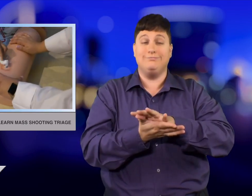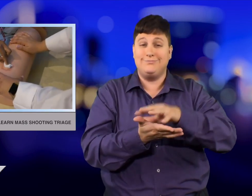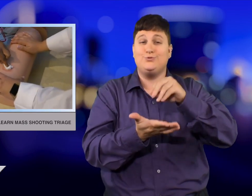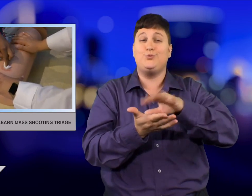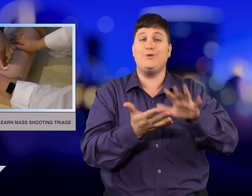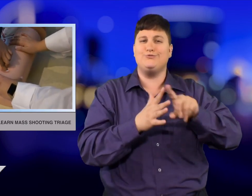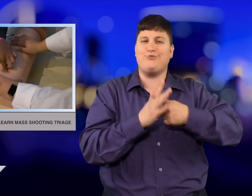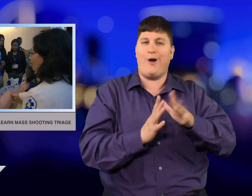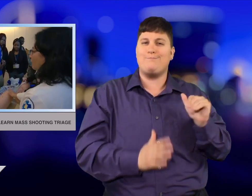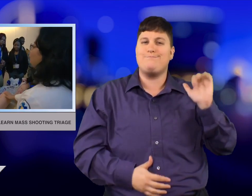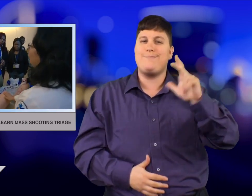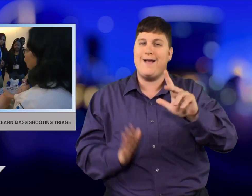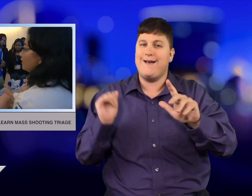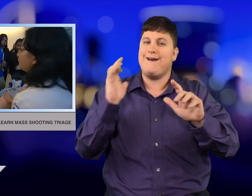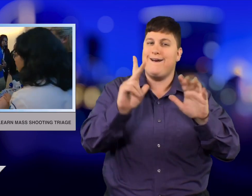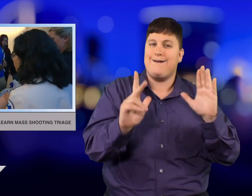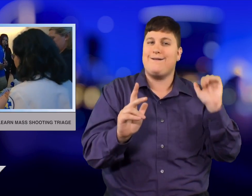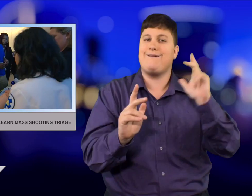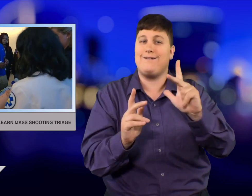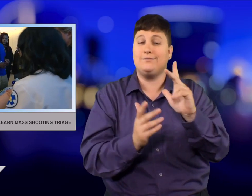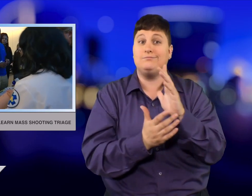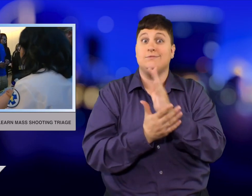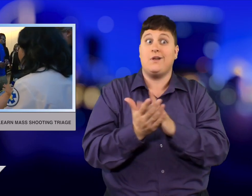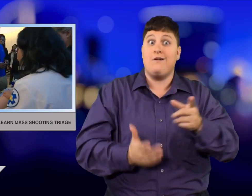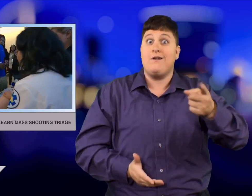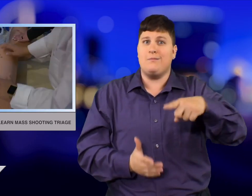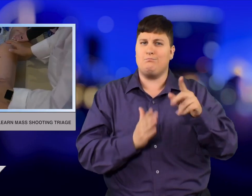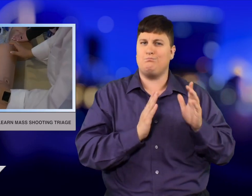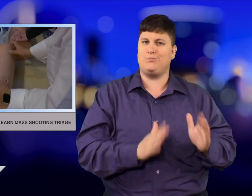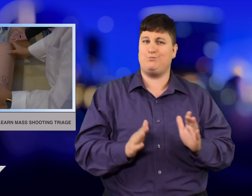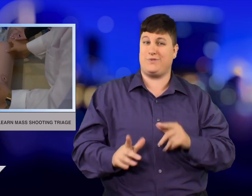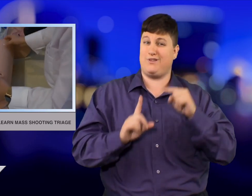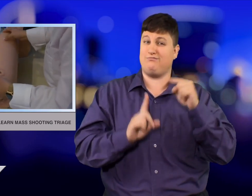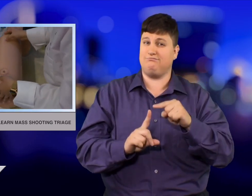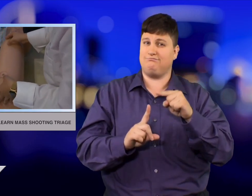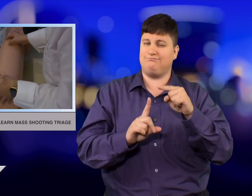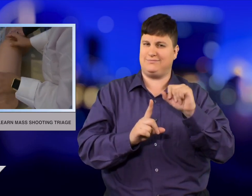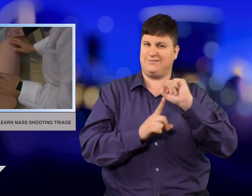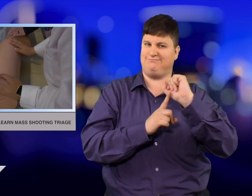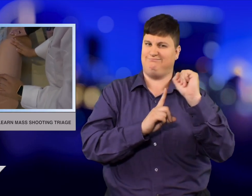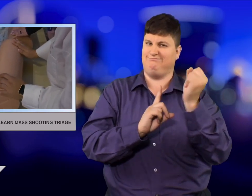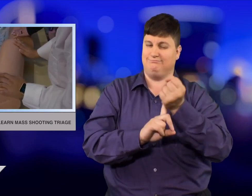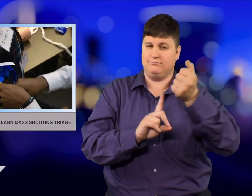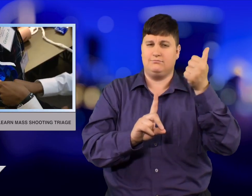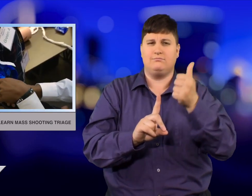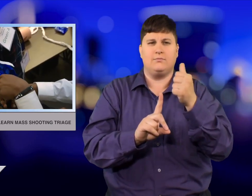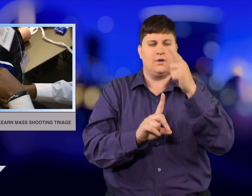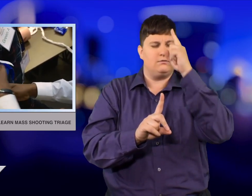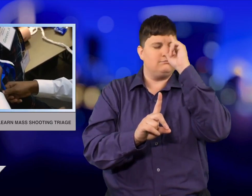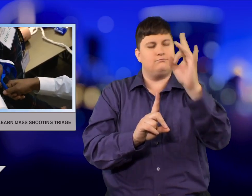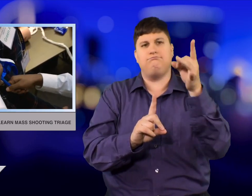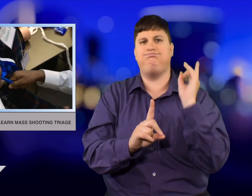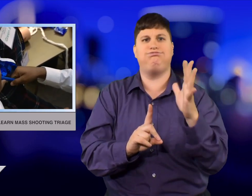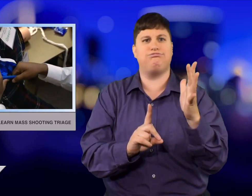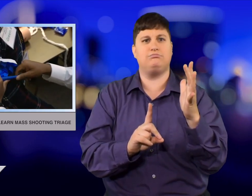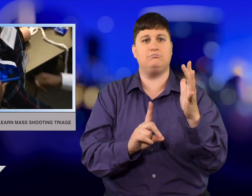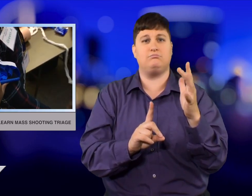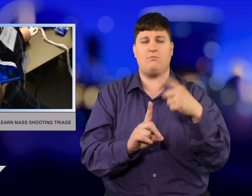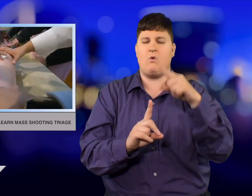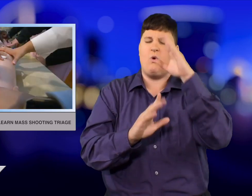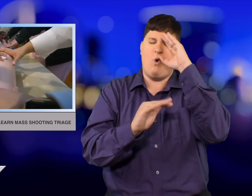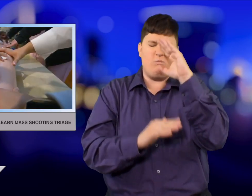As students begin heading back to school, some are preparing for a nightmare scenario